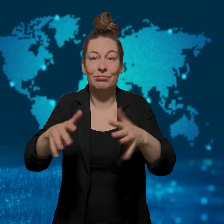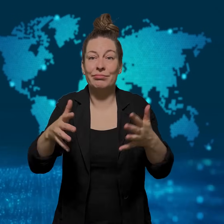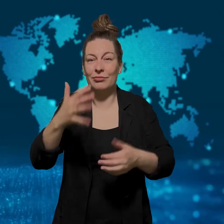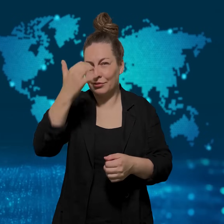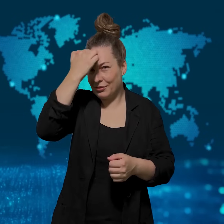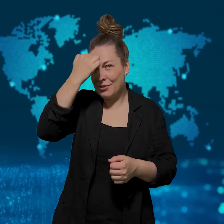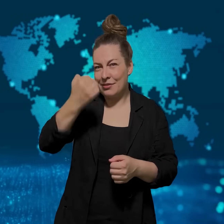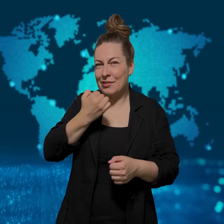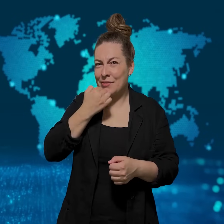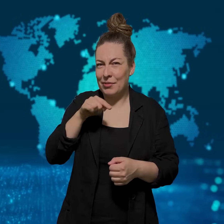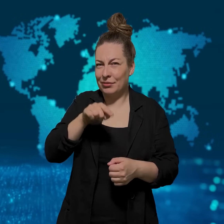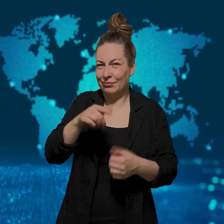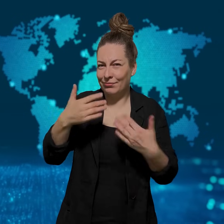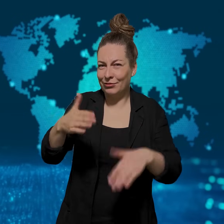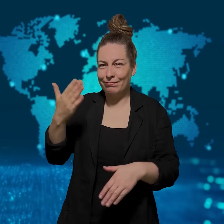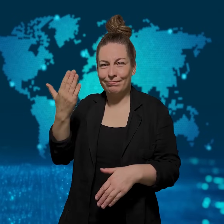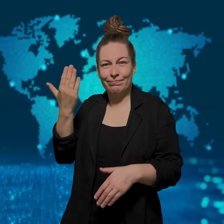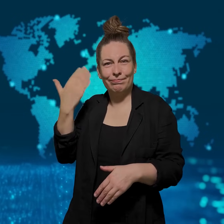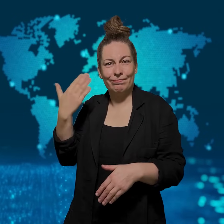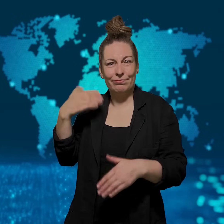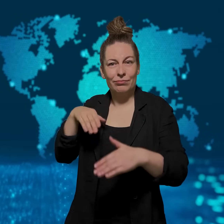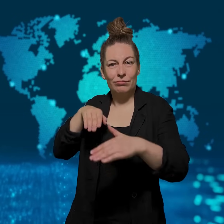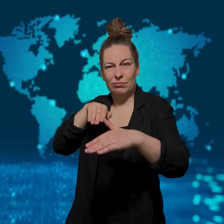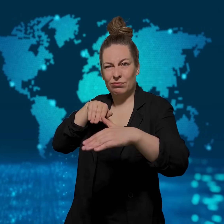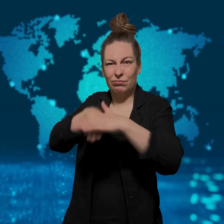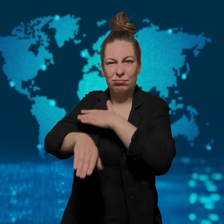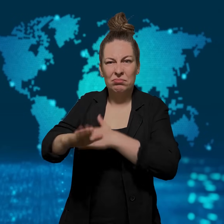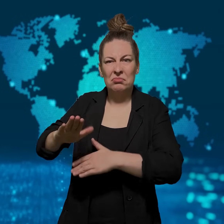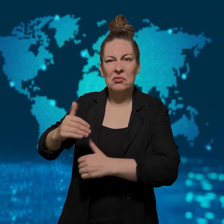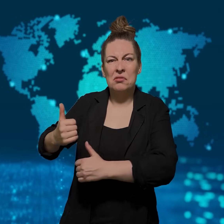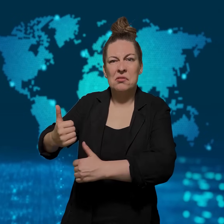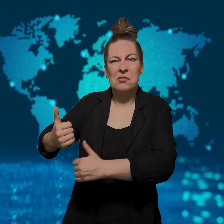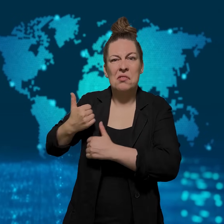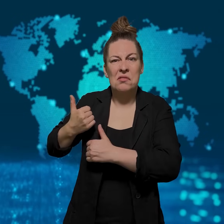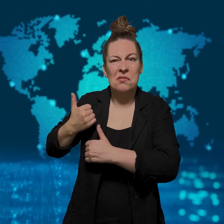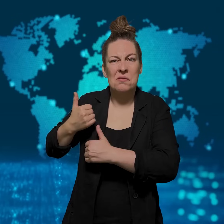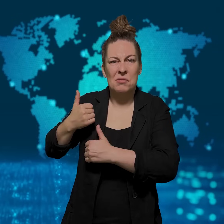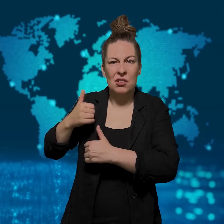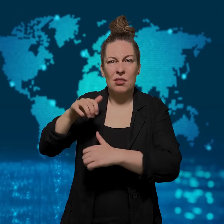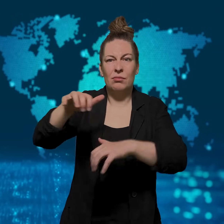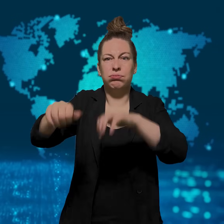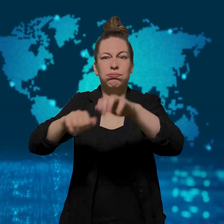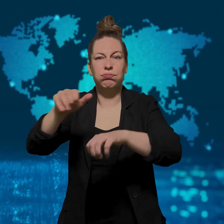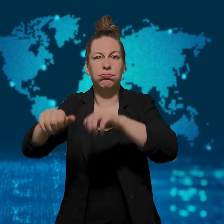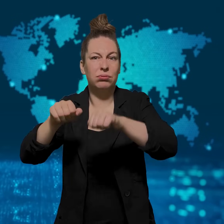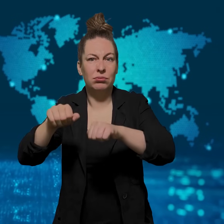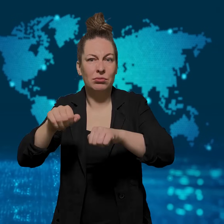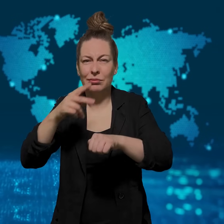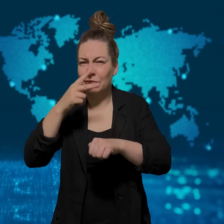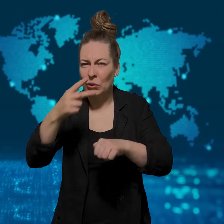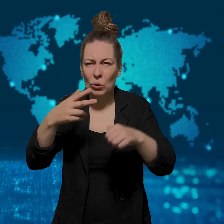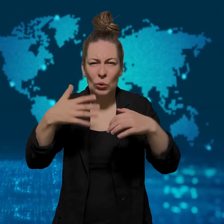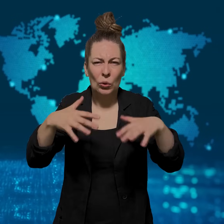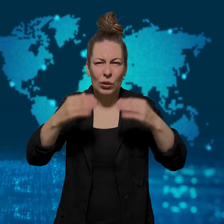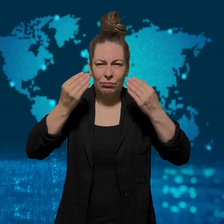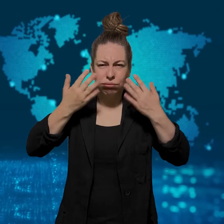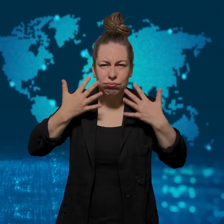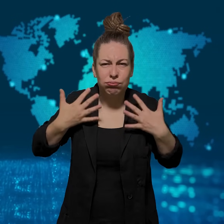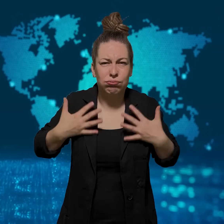The video - which was taken by Hamas militants when they stormed